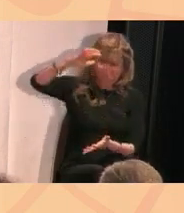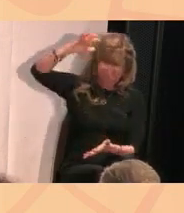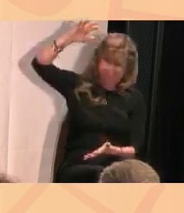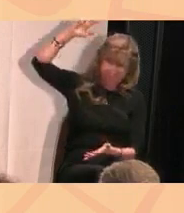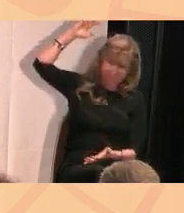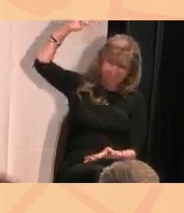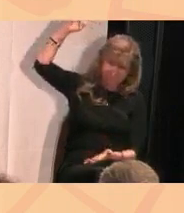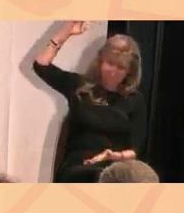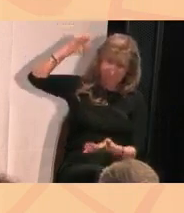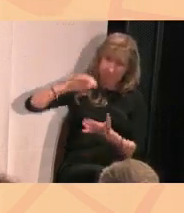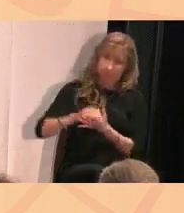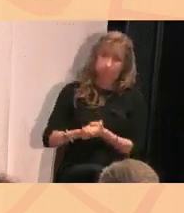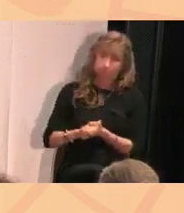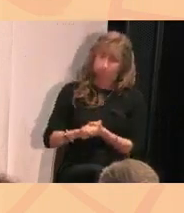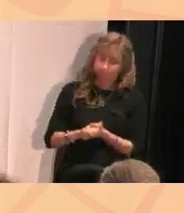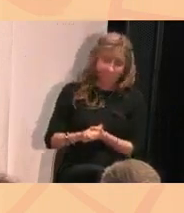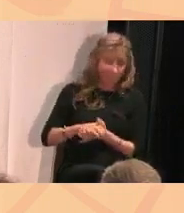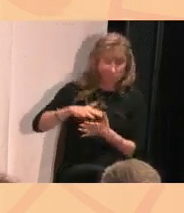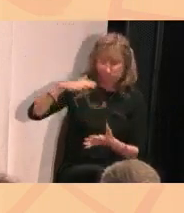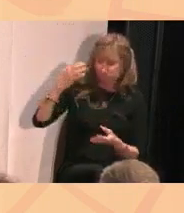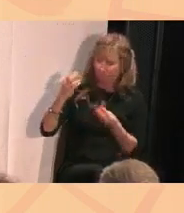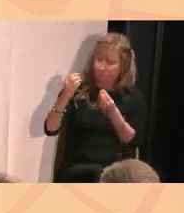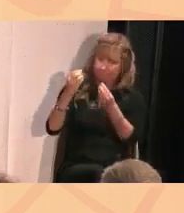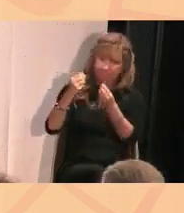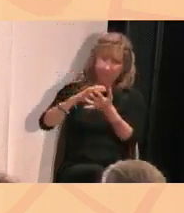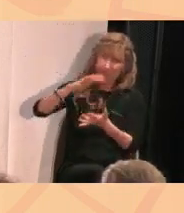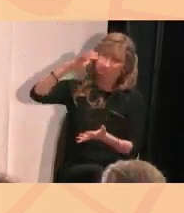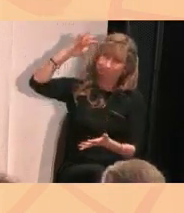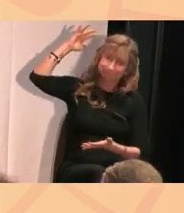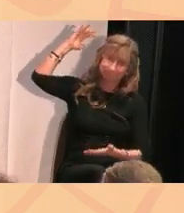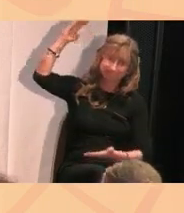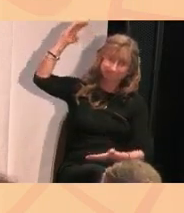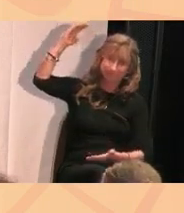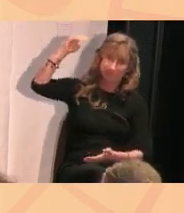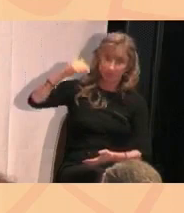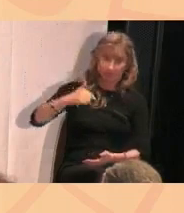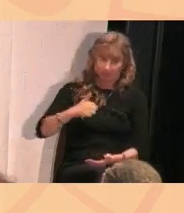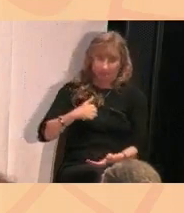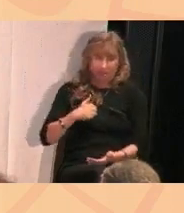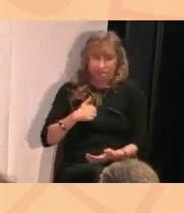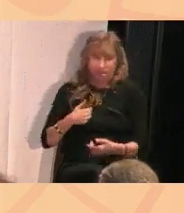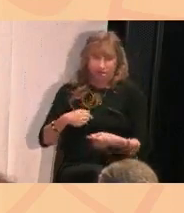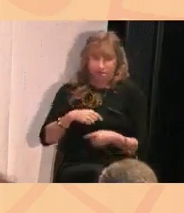they think they're doing the right thing. With half $1 billion.